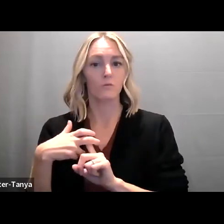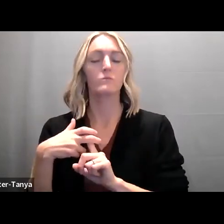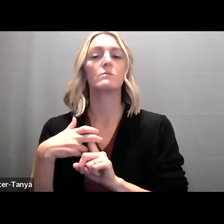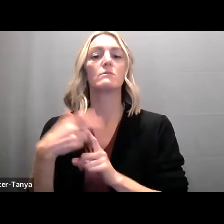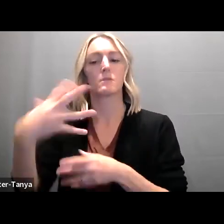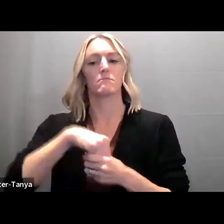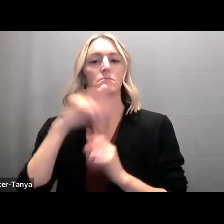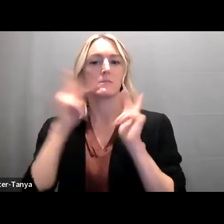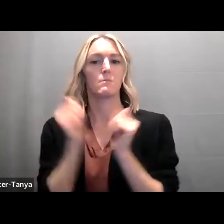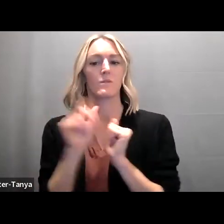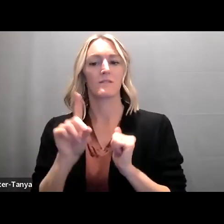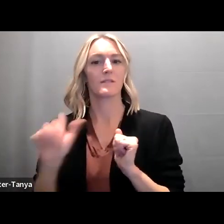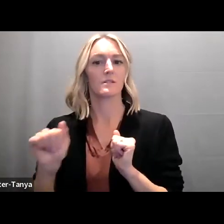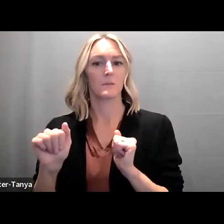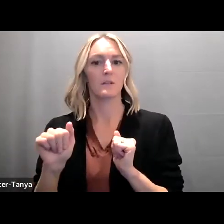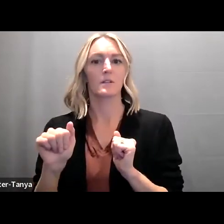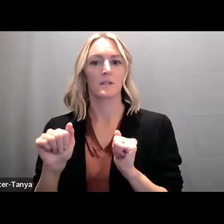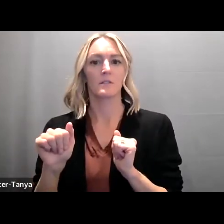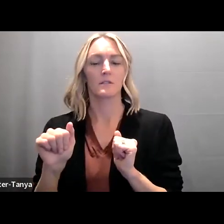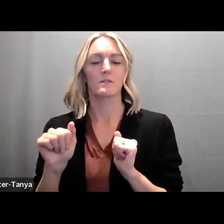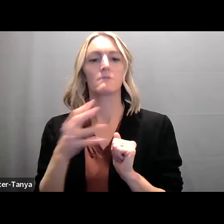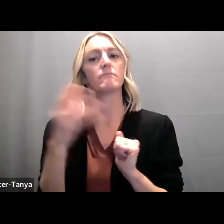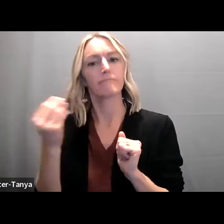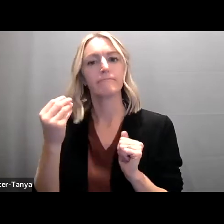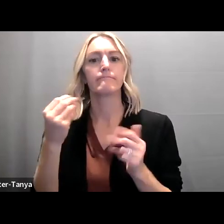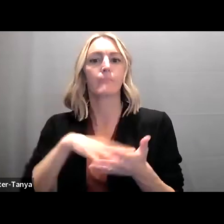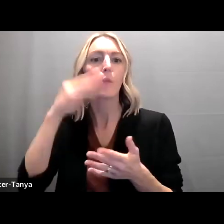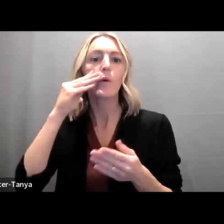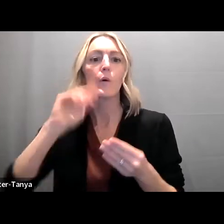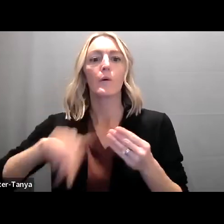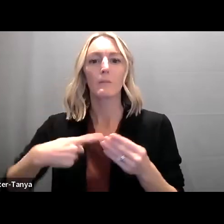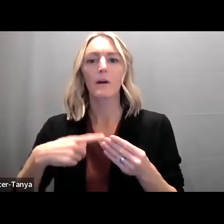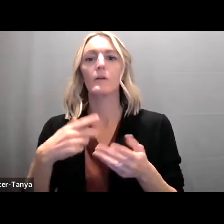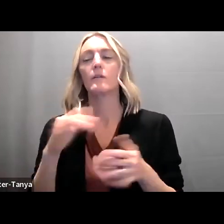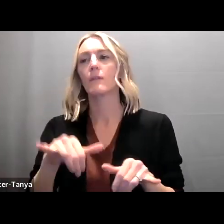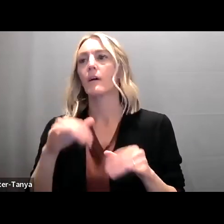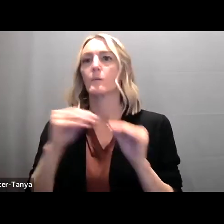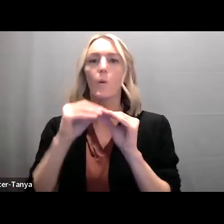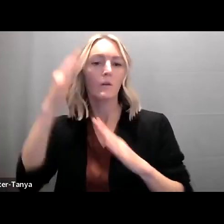people into about fold doing this work learning about it, gaining knowledge which then helps